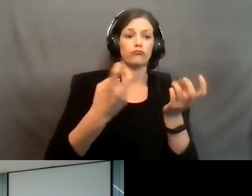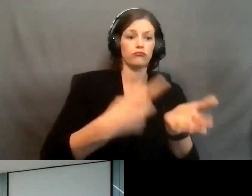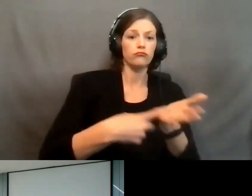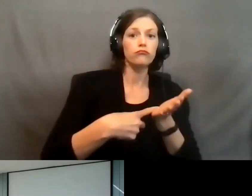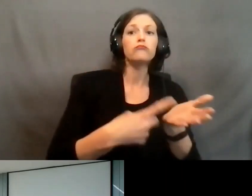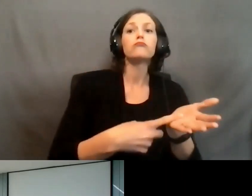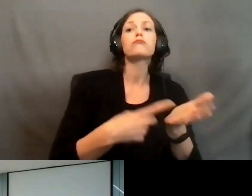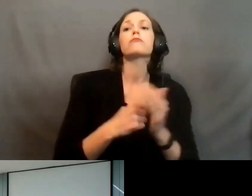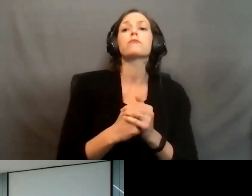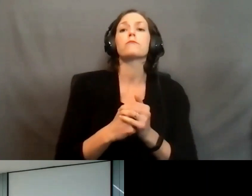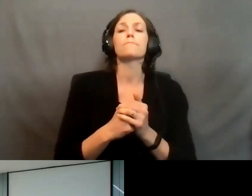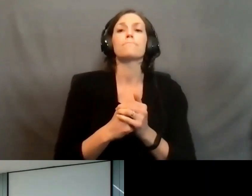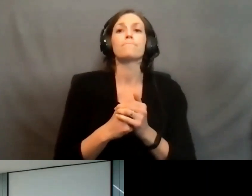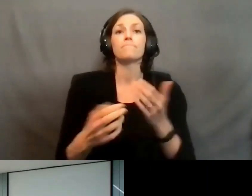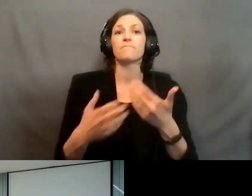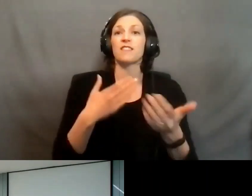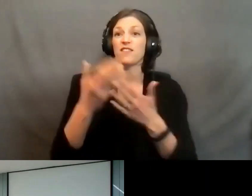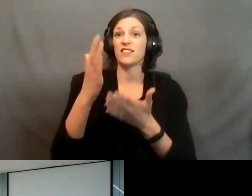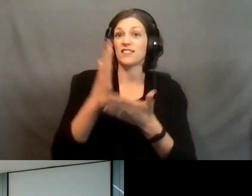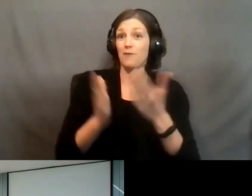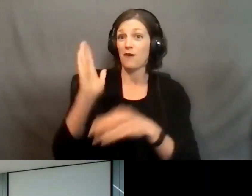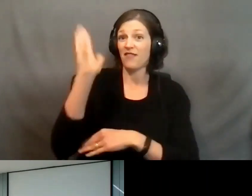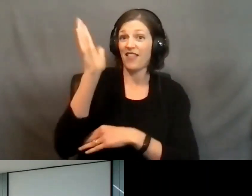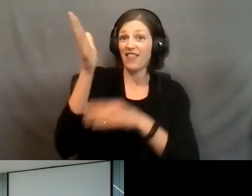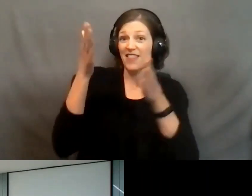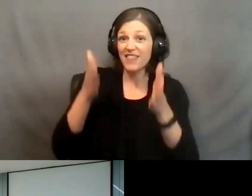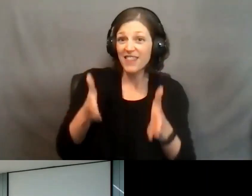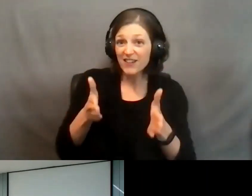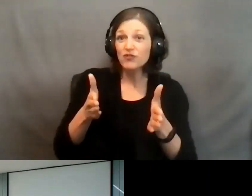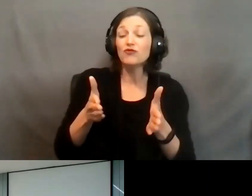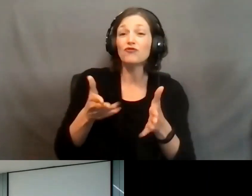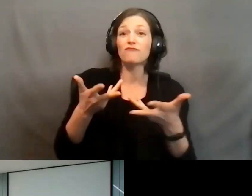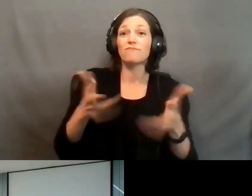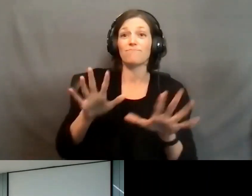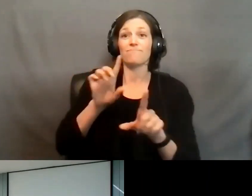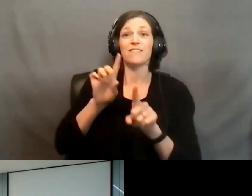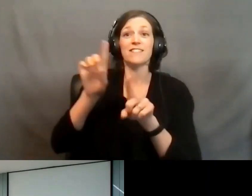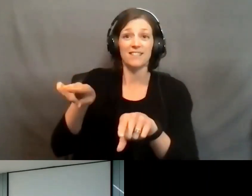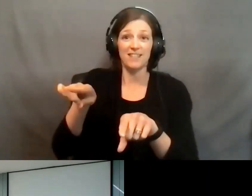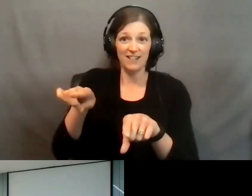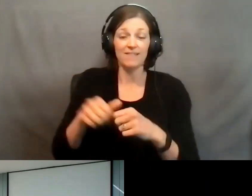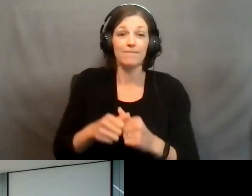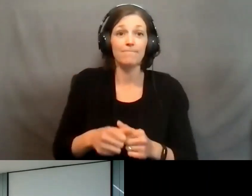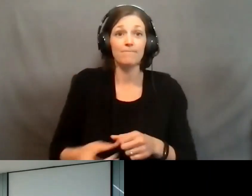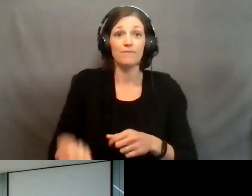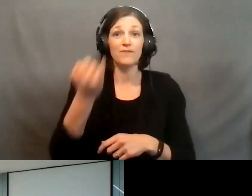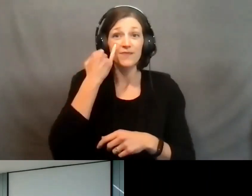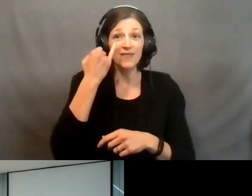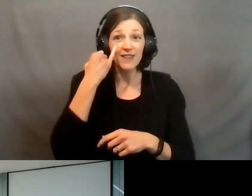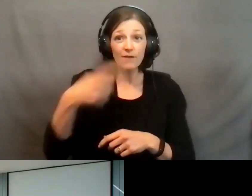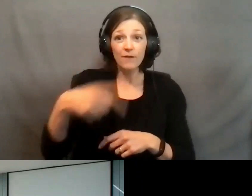the lectures in our group have attended and 12:09:35 if you are in an official role and